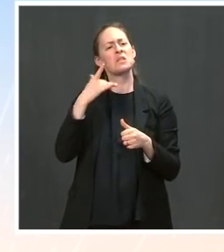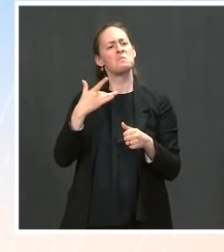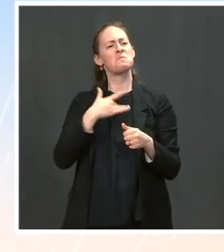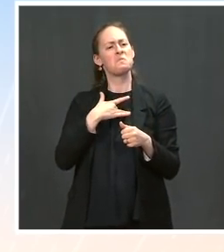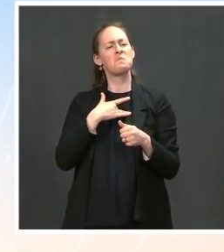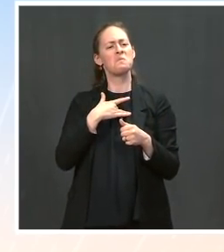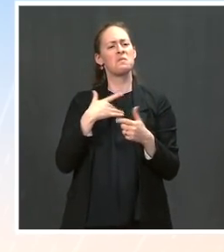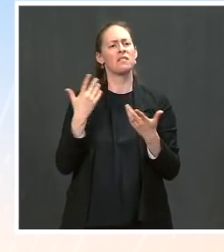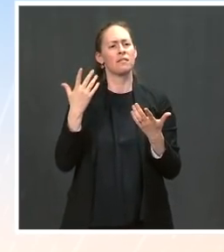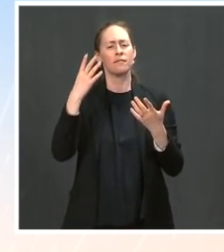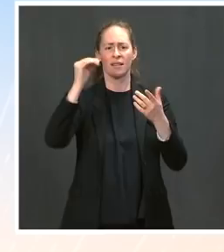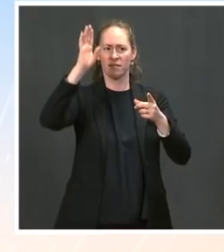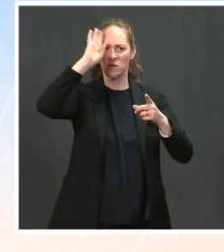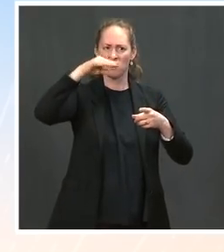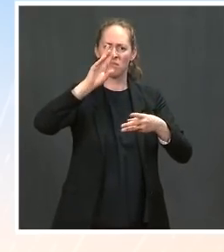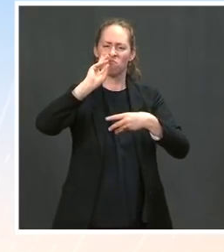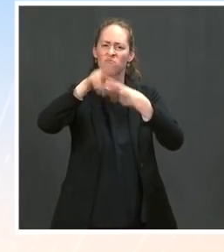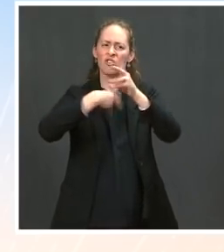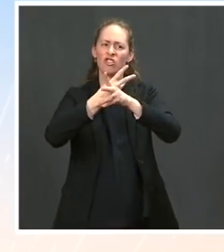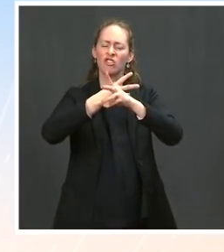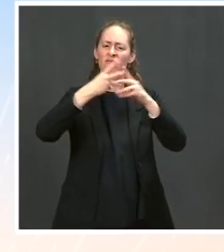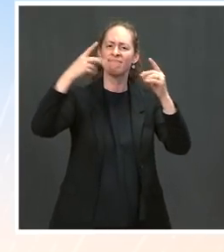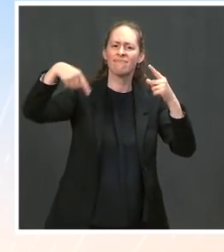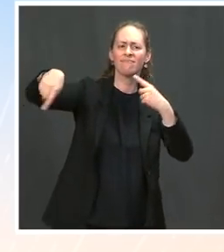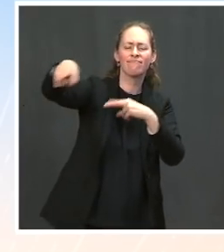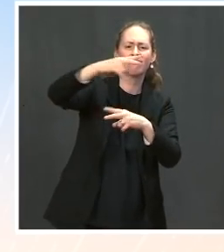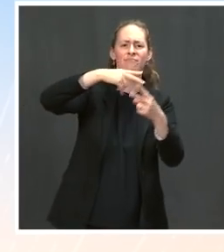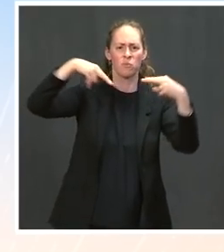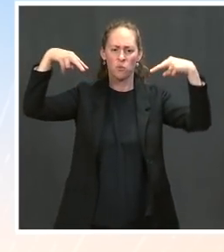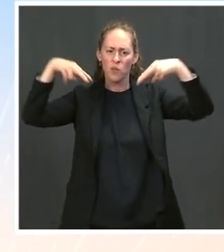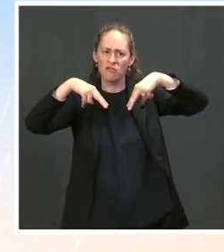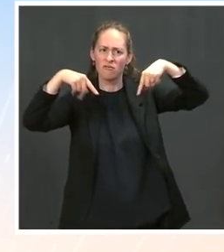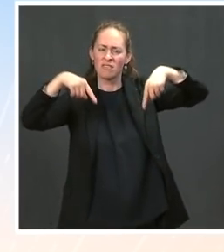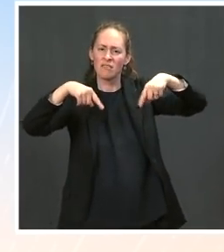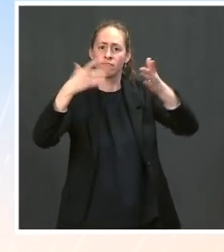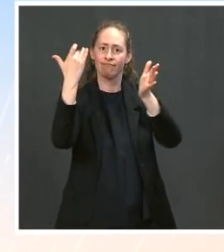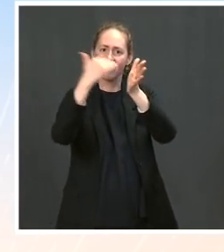as people are digesting and watching these videos and watching this trial go forward.